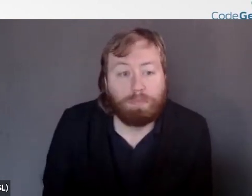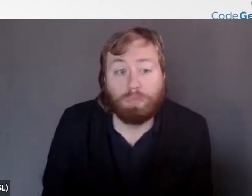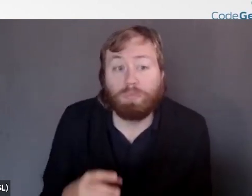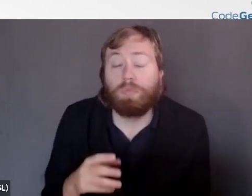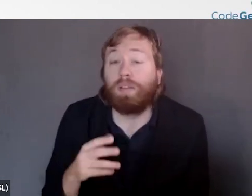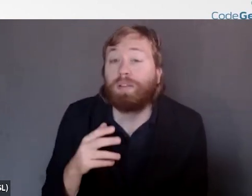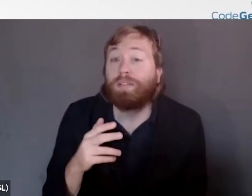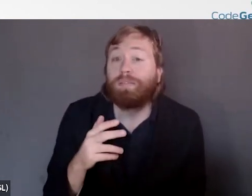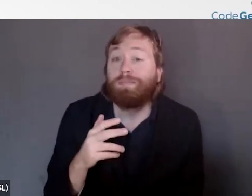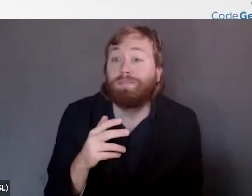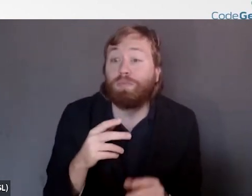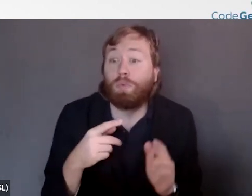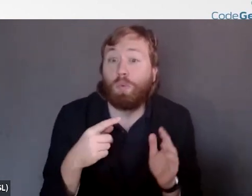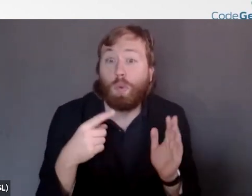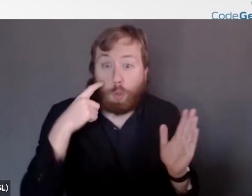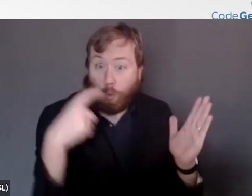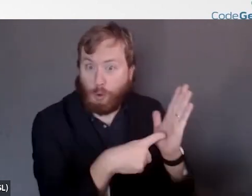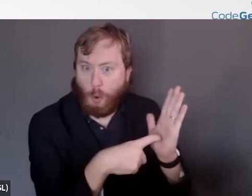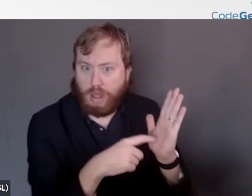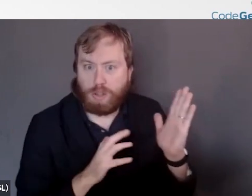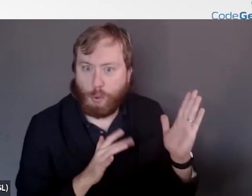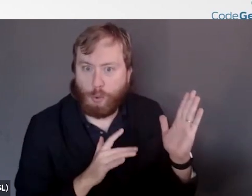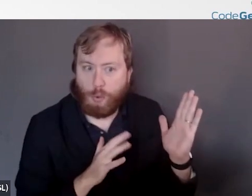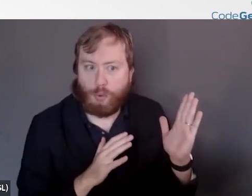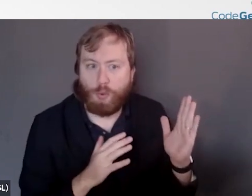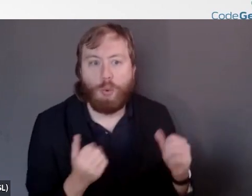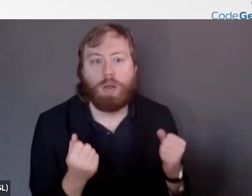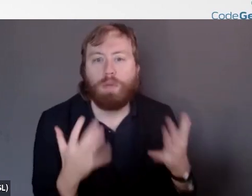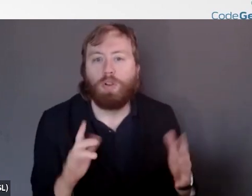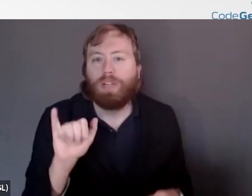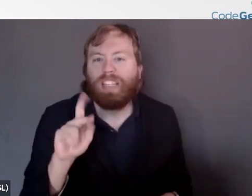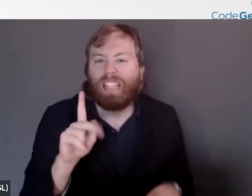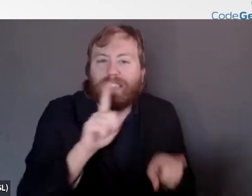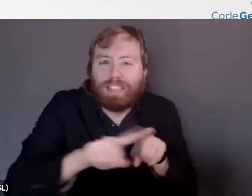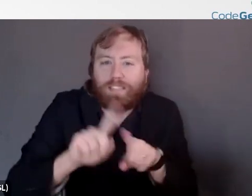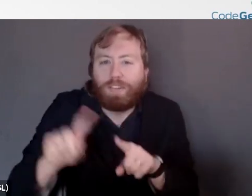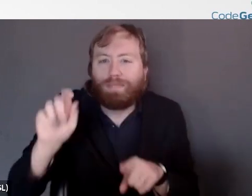depending on the context and the purpose of that link. The same with buttons, there are several styles that you'll see